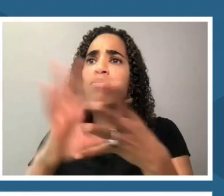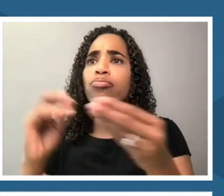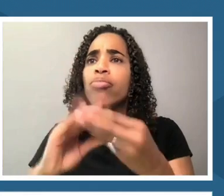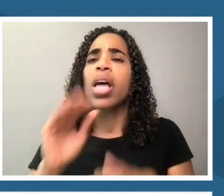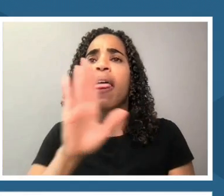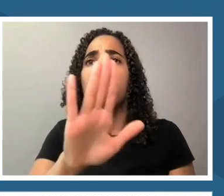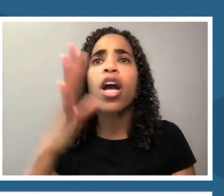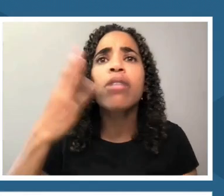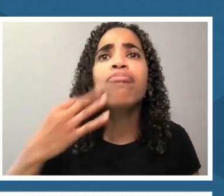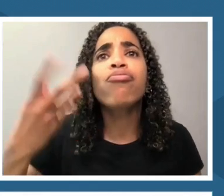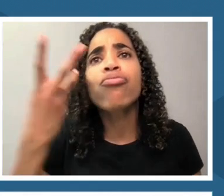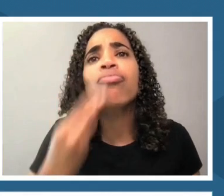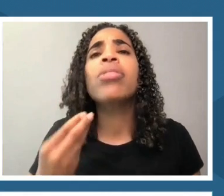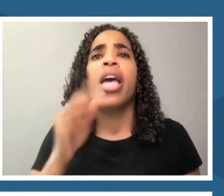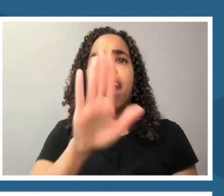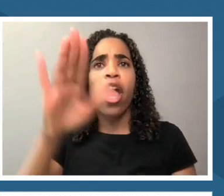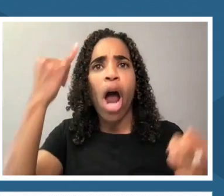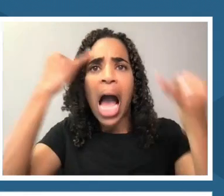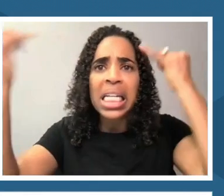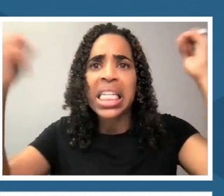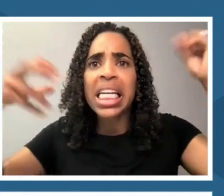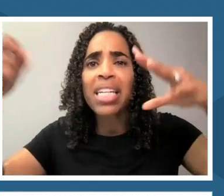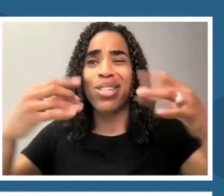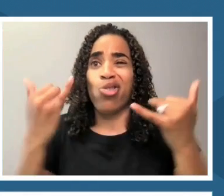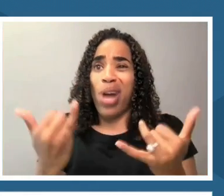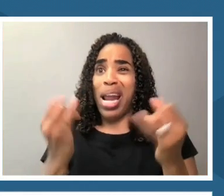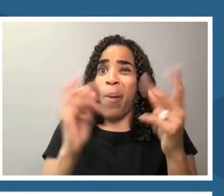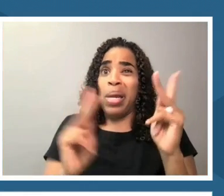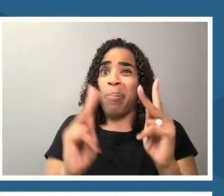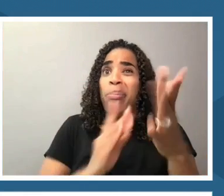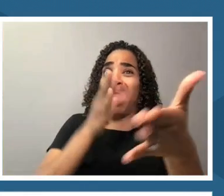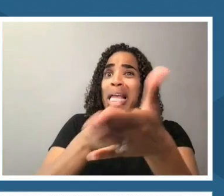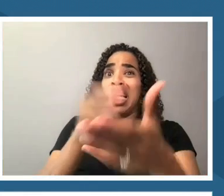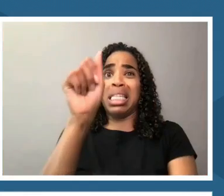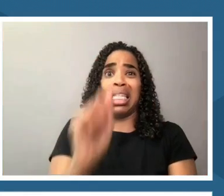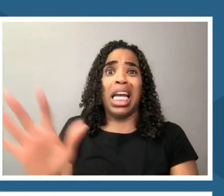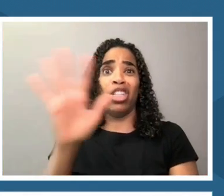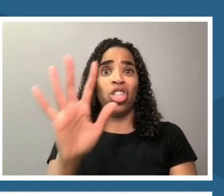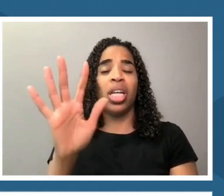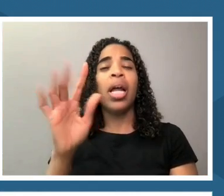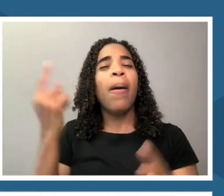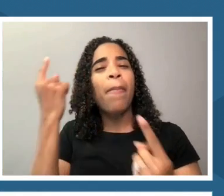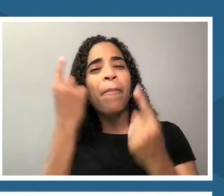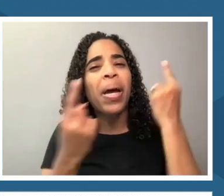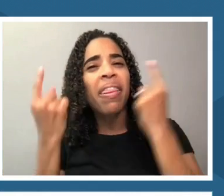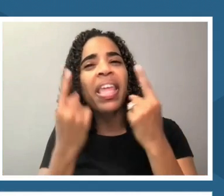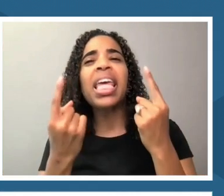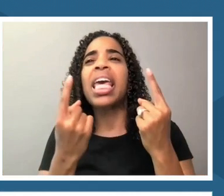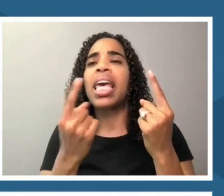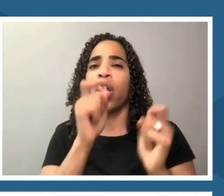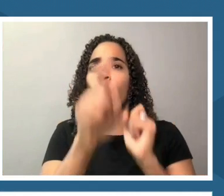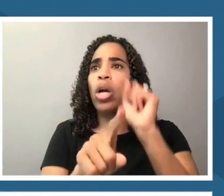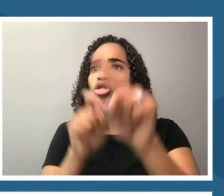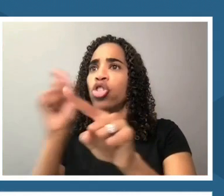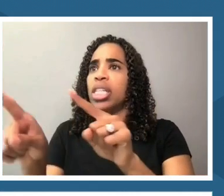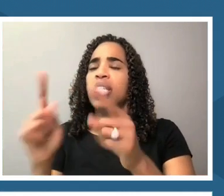at a time of increased anti-asian sentiment the key question we asked each